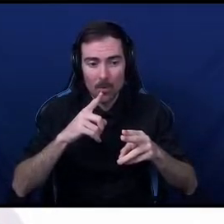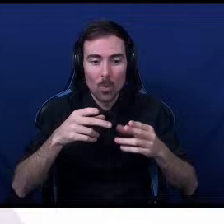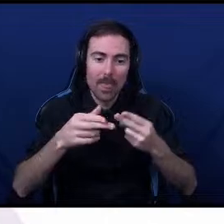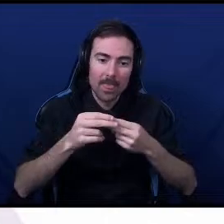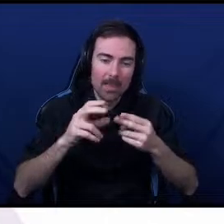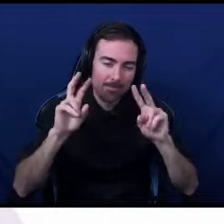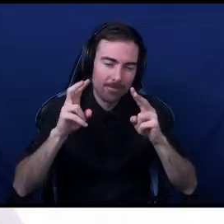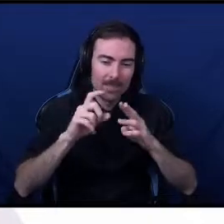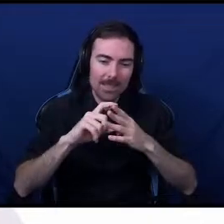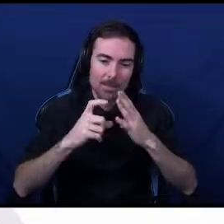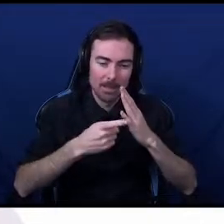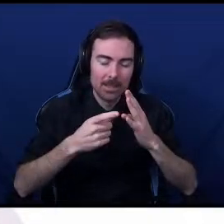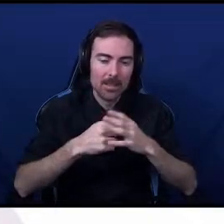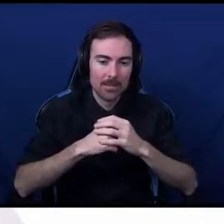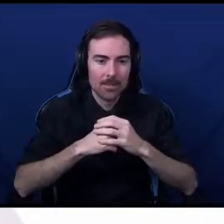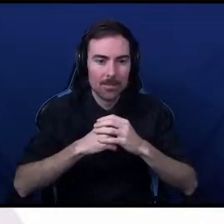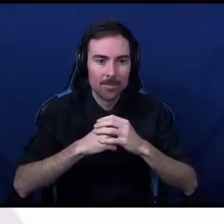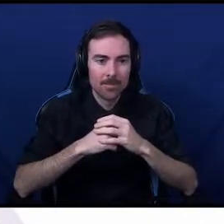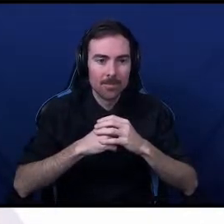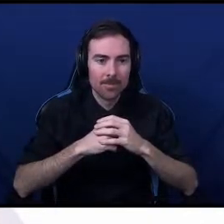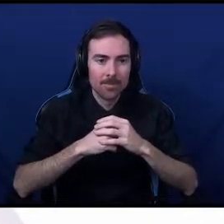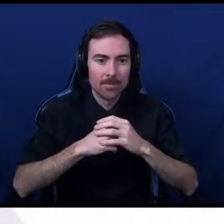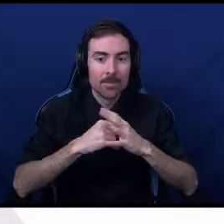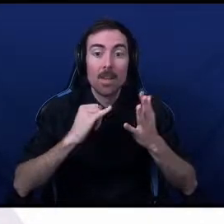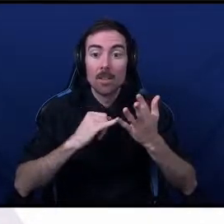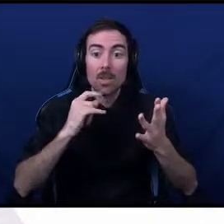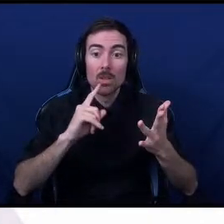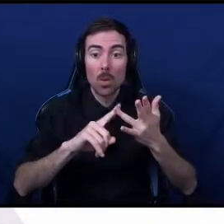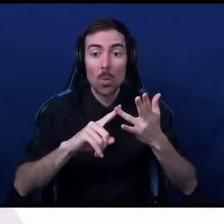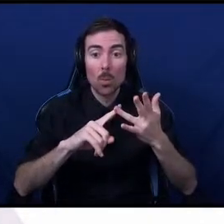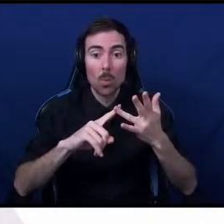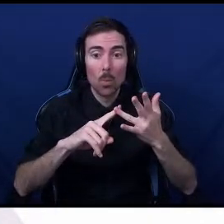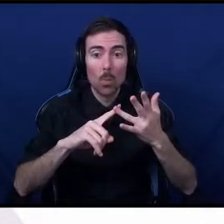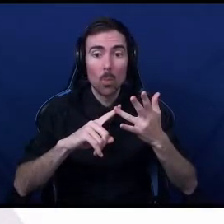people in this room. And so why then do we have this situation